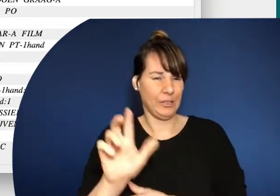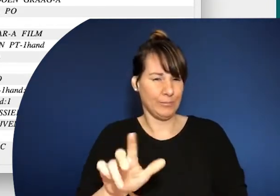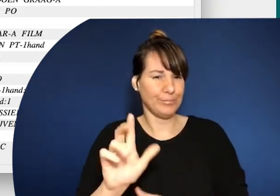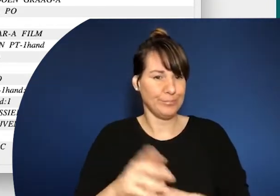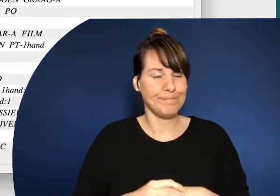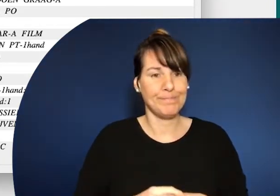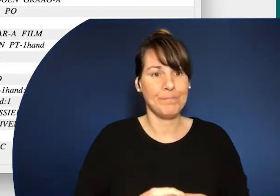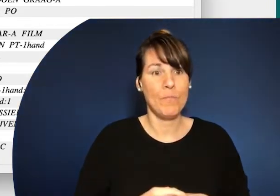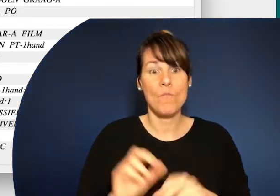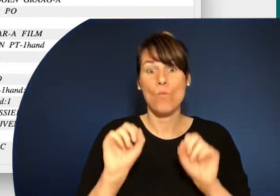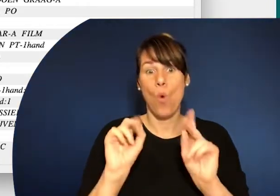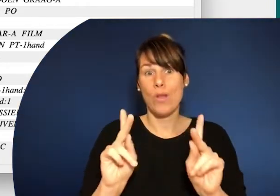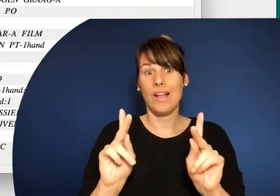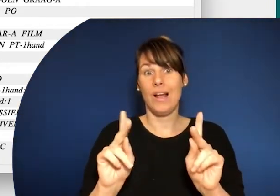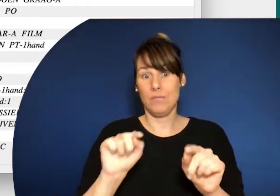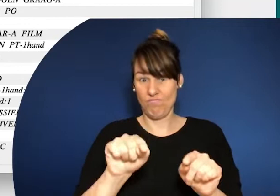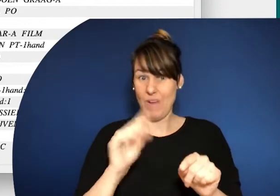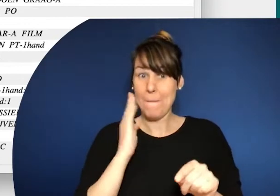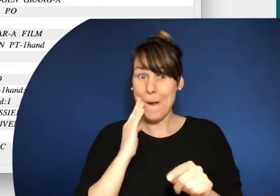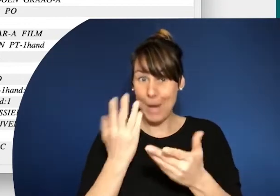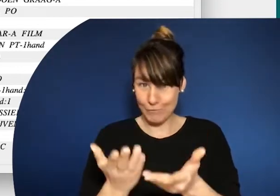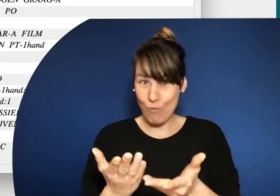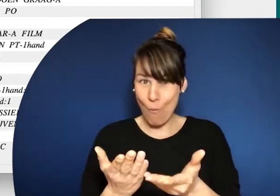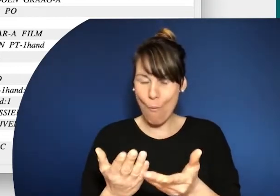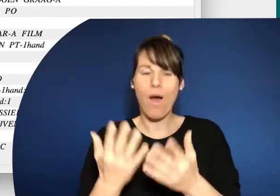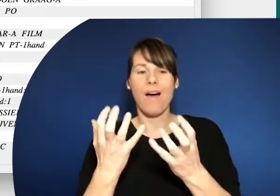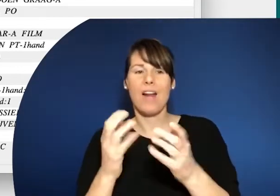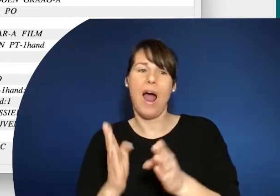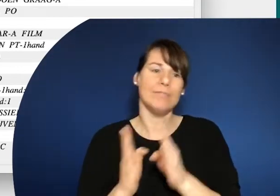we also search for the lexical sign how in Dutch written as who.